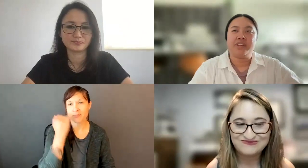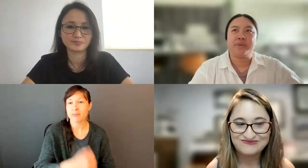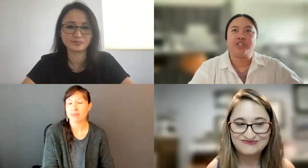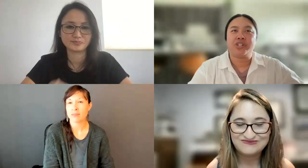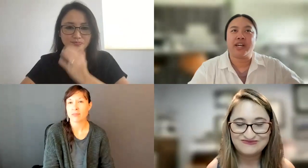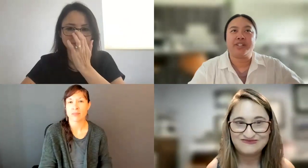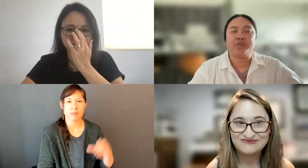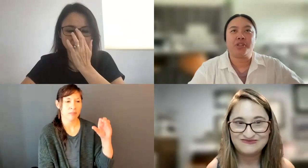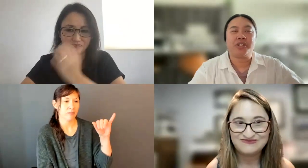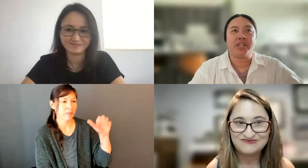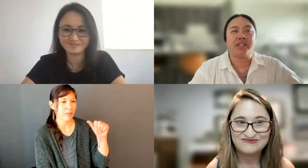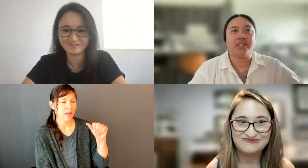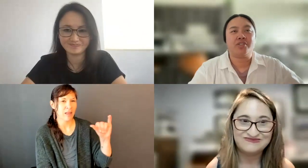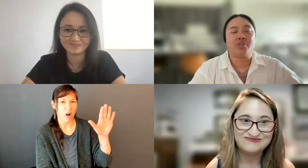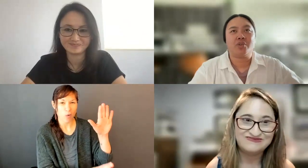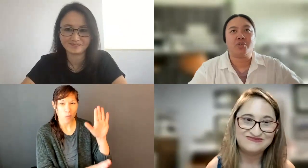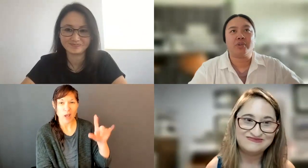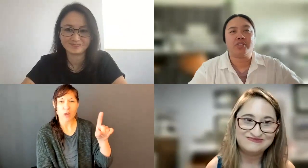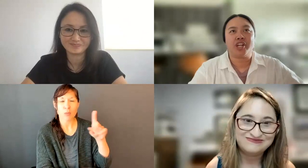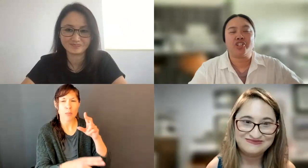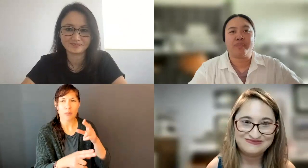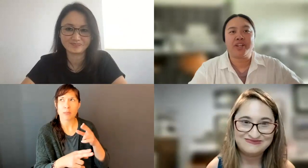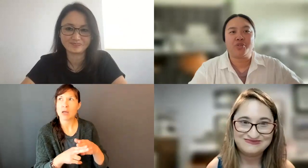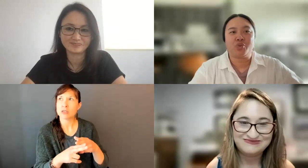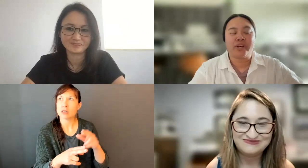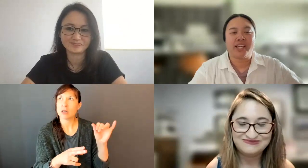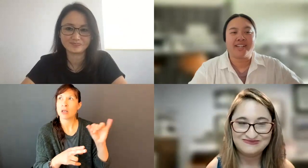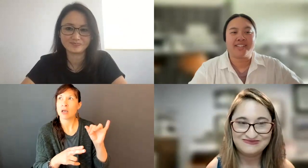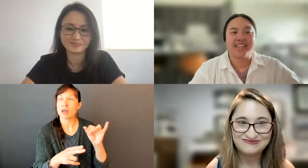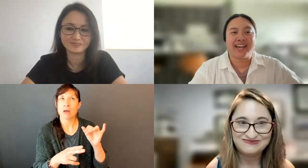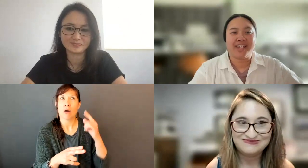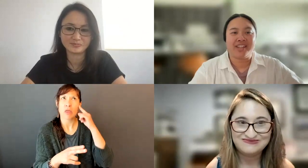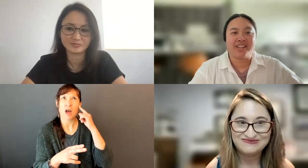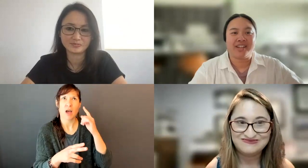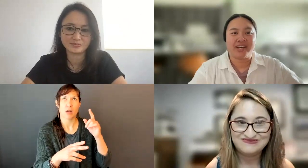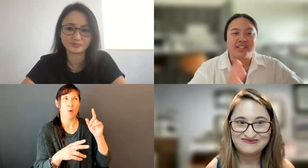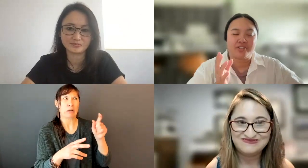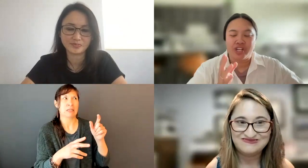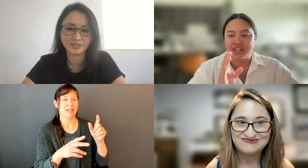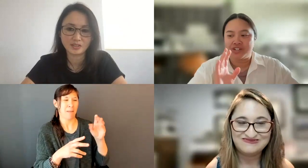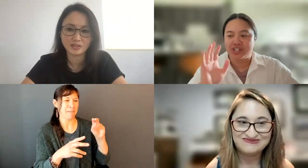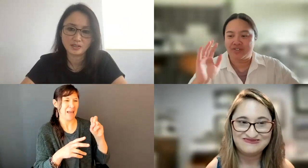I love that you mentioned as you were looking to change the menu, you realize that a single change